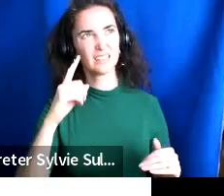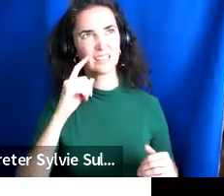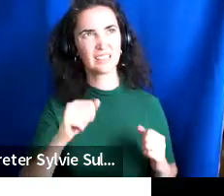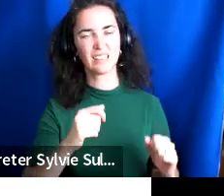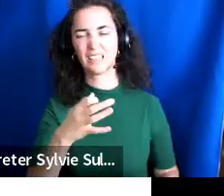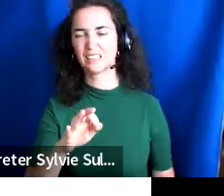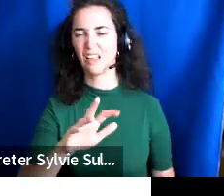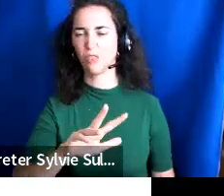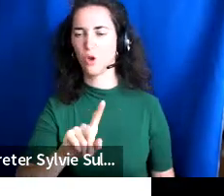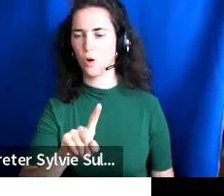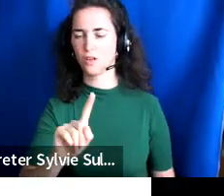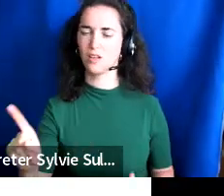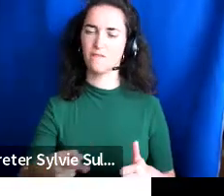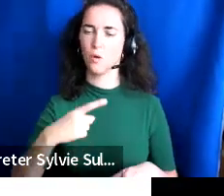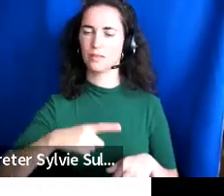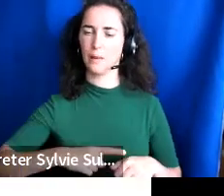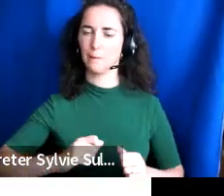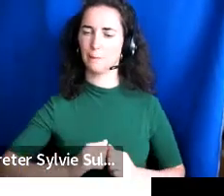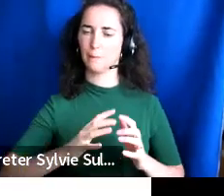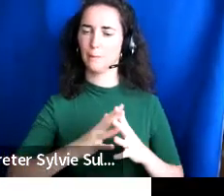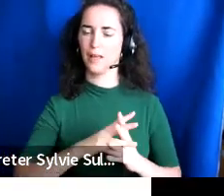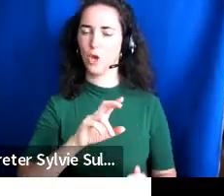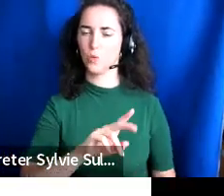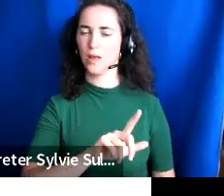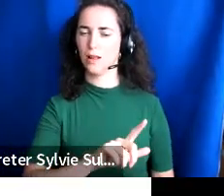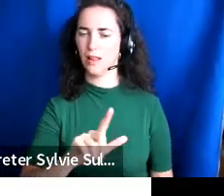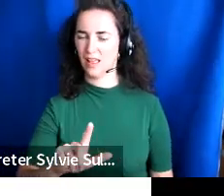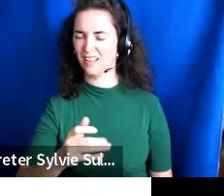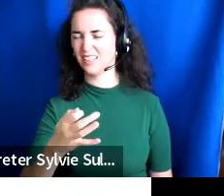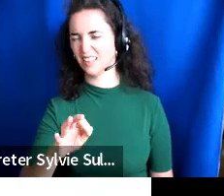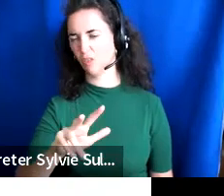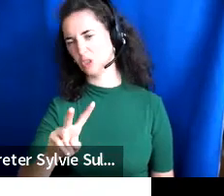One was when the first building was built at Ul. Okay. So 1,932, and you know so that time